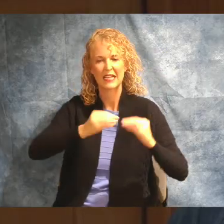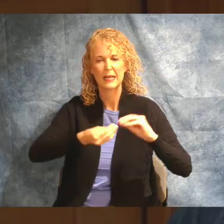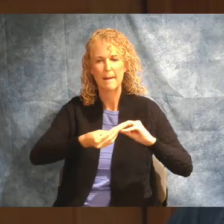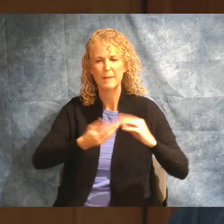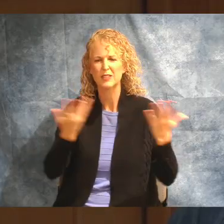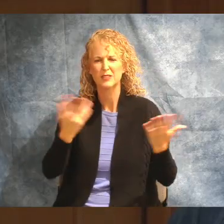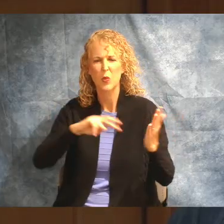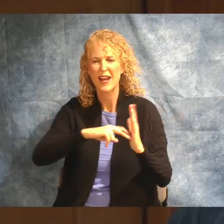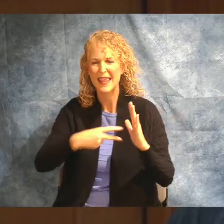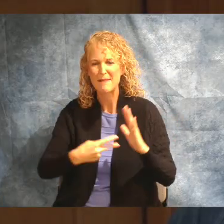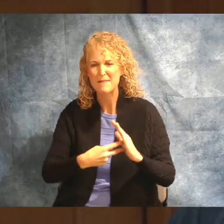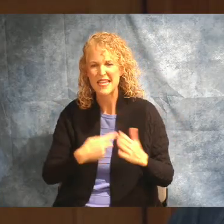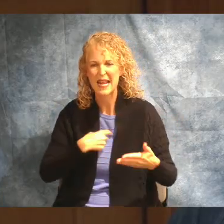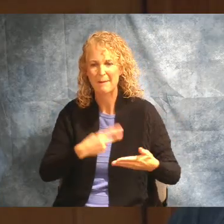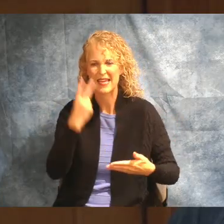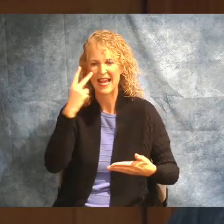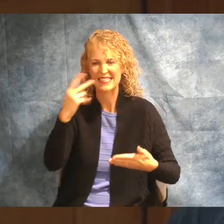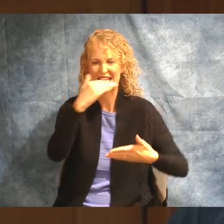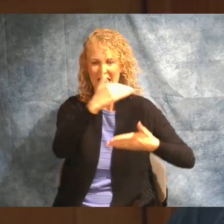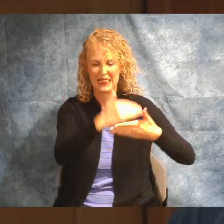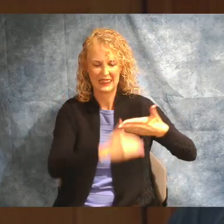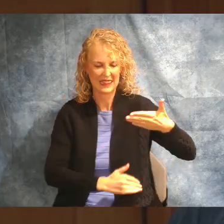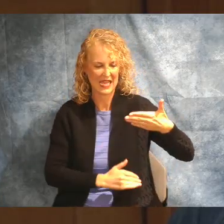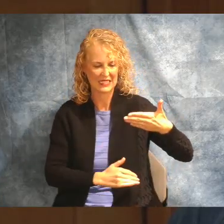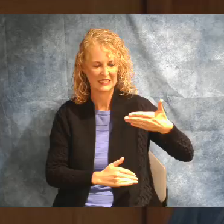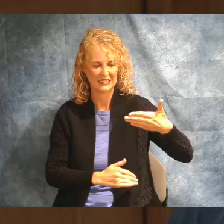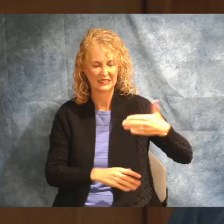I've got the list in front of me, but I don't I mean, they're they're so different from one